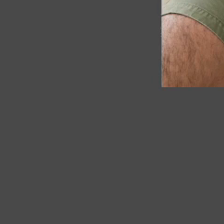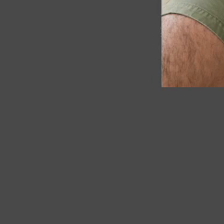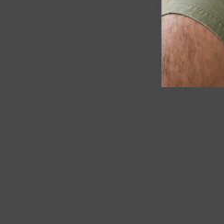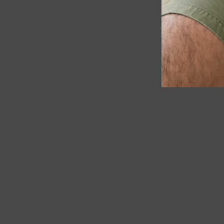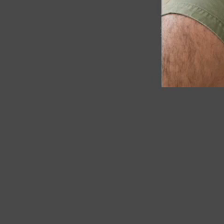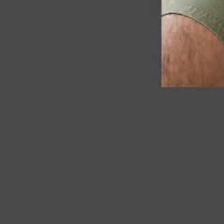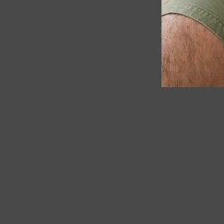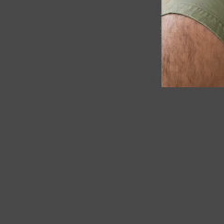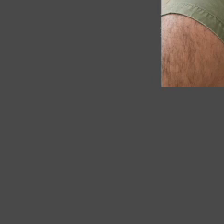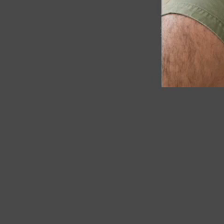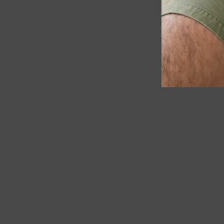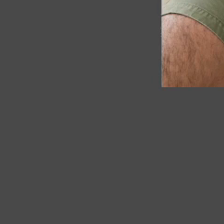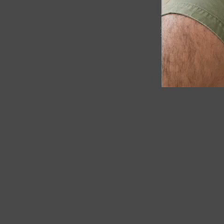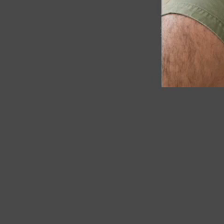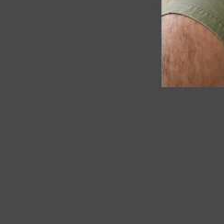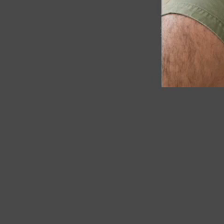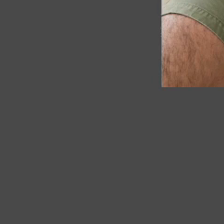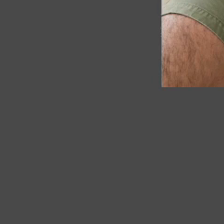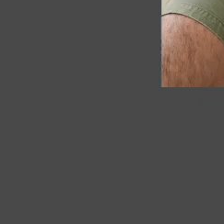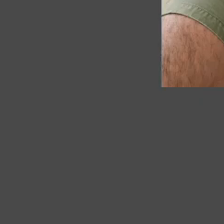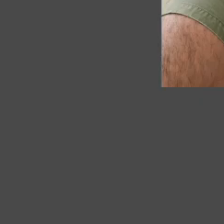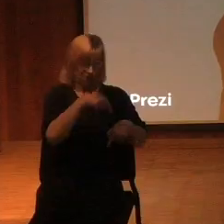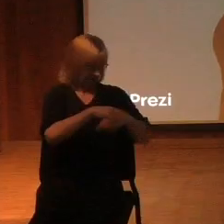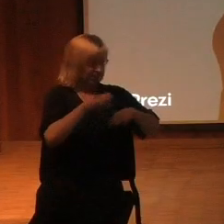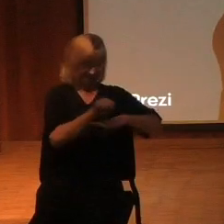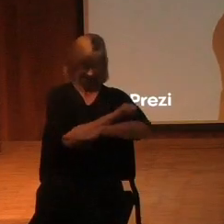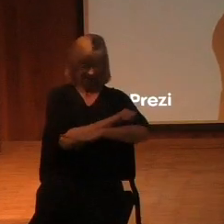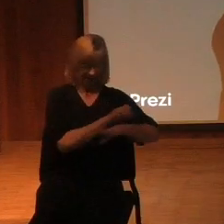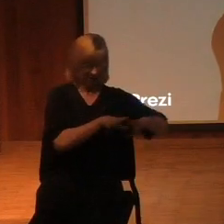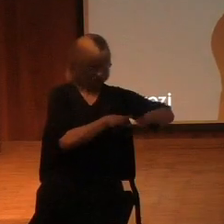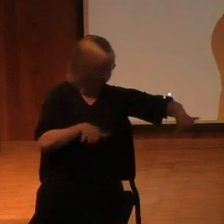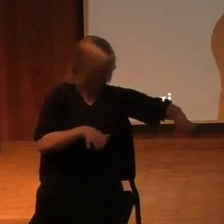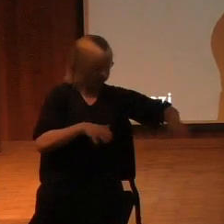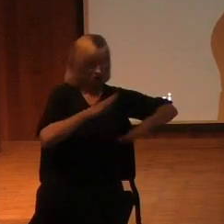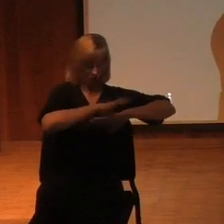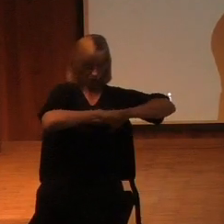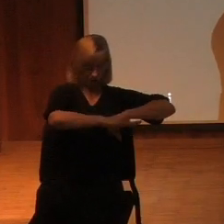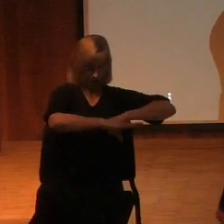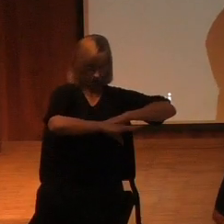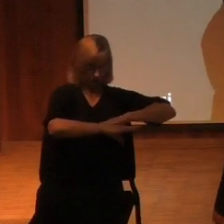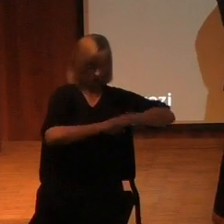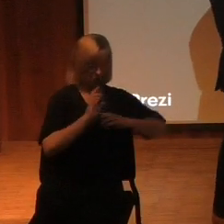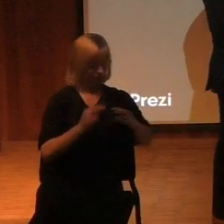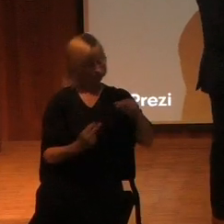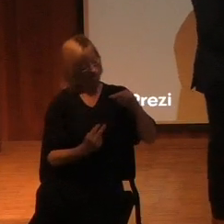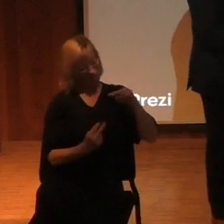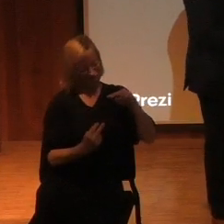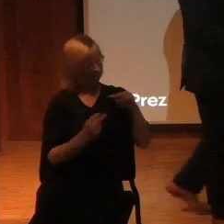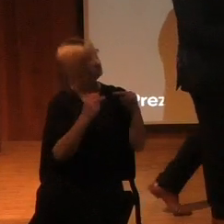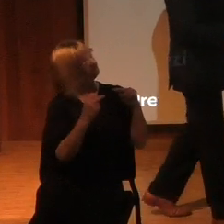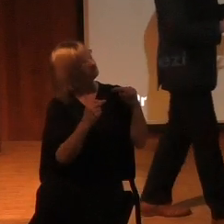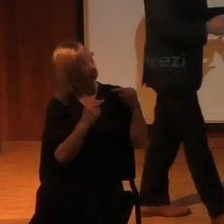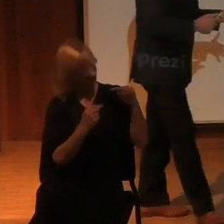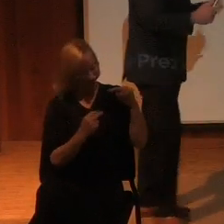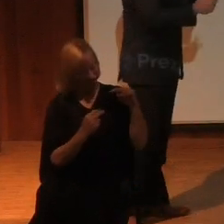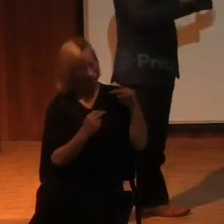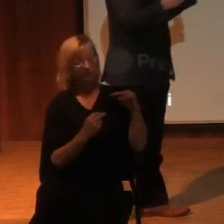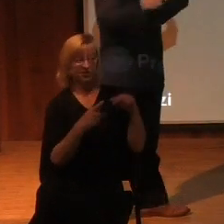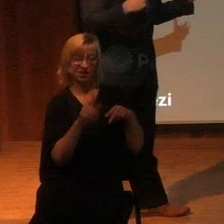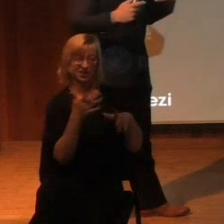So, we're sitting in this room, on this stage, on the floor, looking at each other, and he's kind of babbling